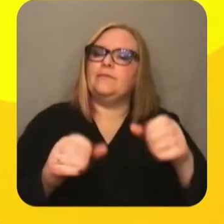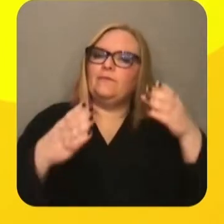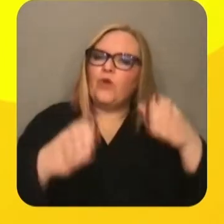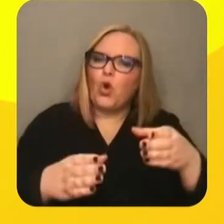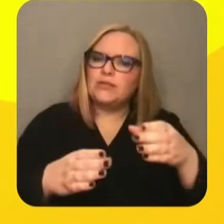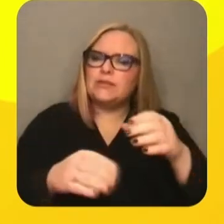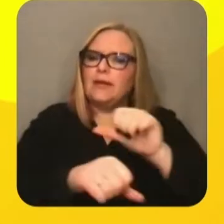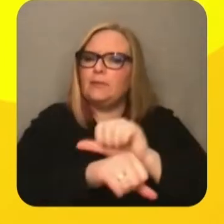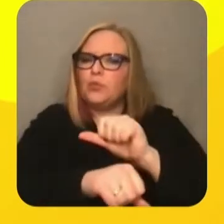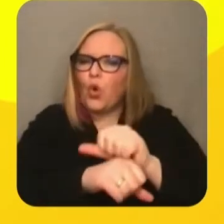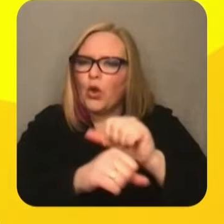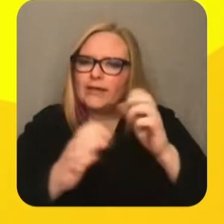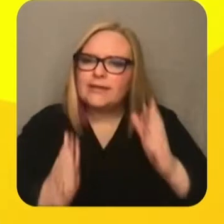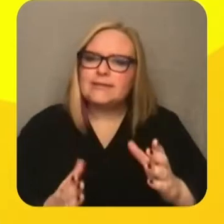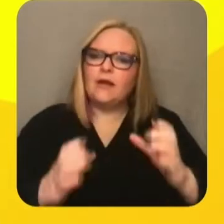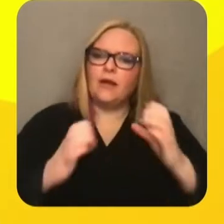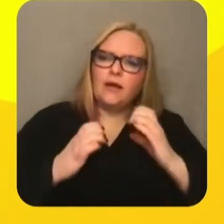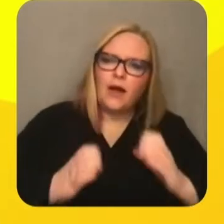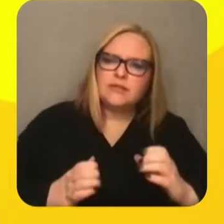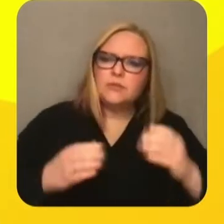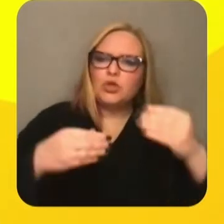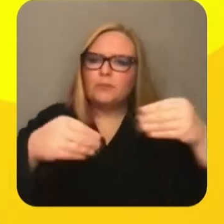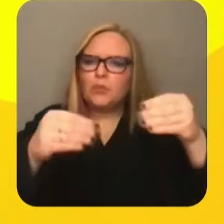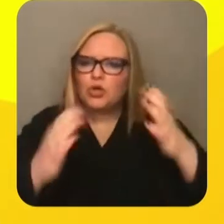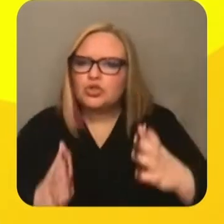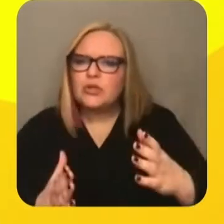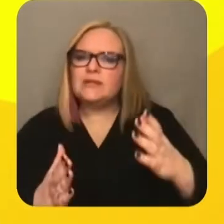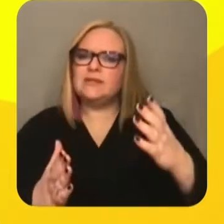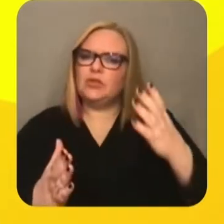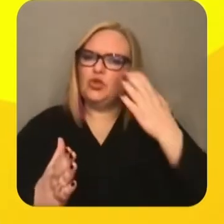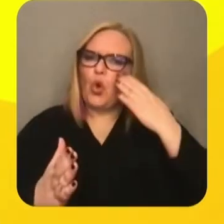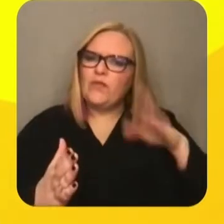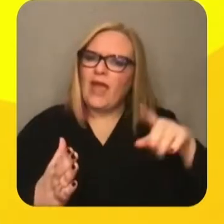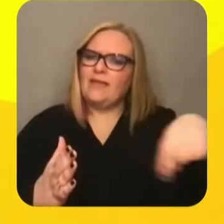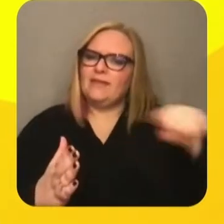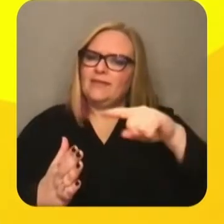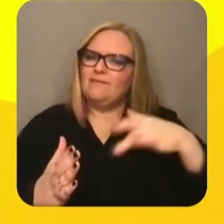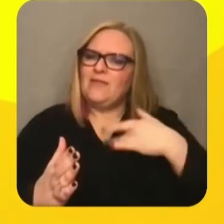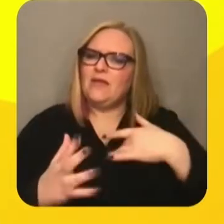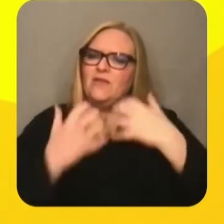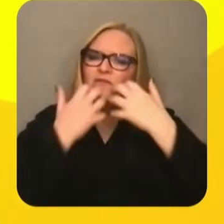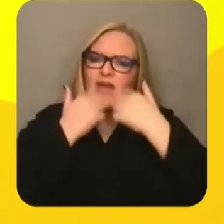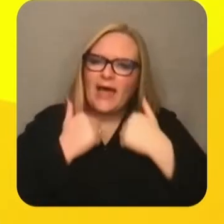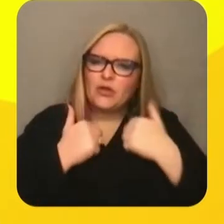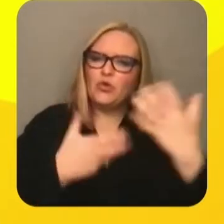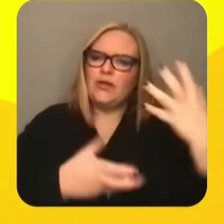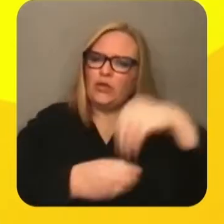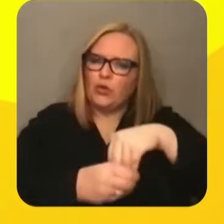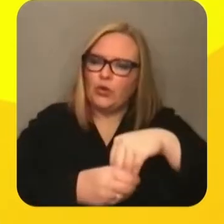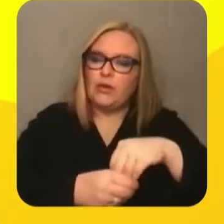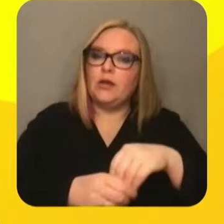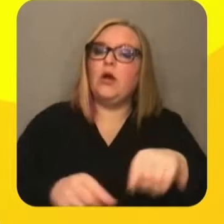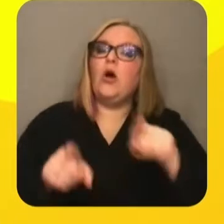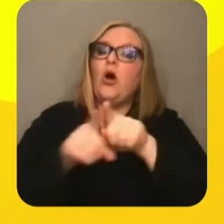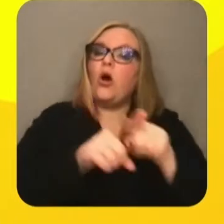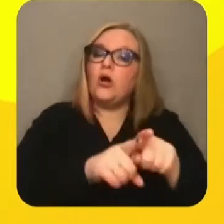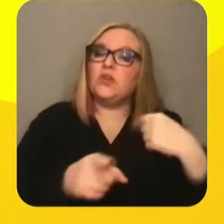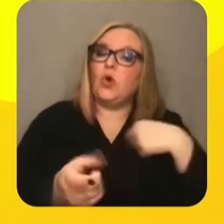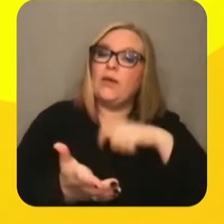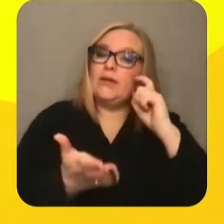merchants feel seen value then inclusive. But what we've been also seeing, especially for organizations who are global in nature